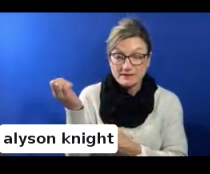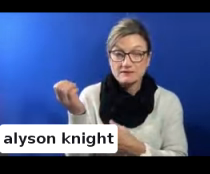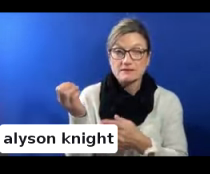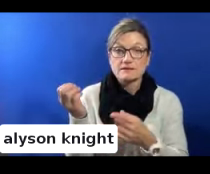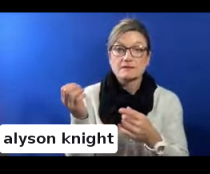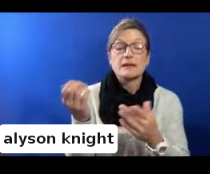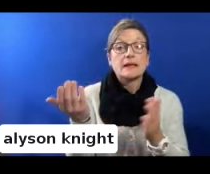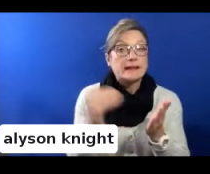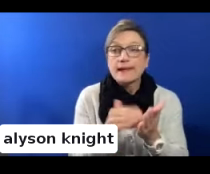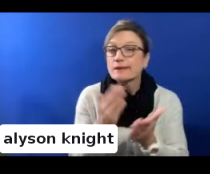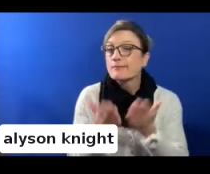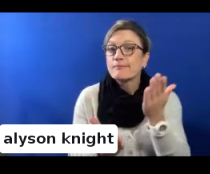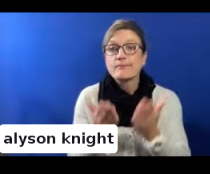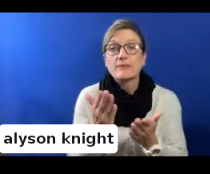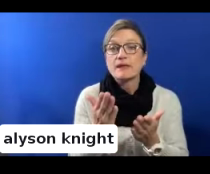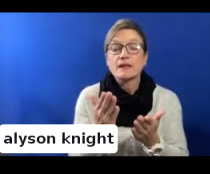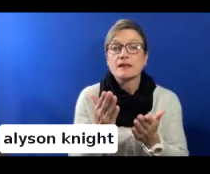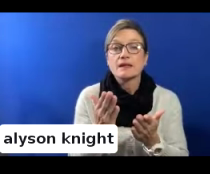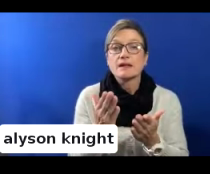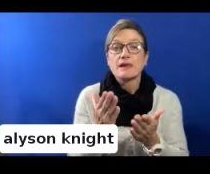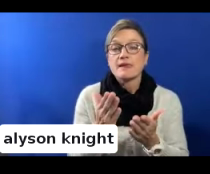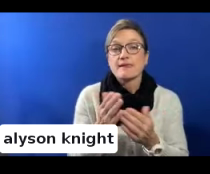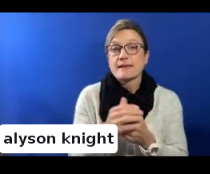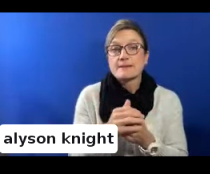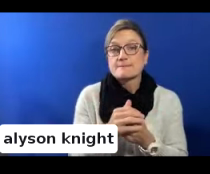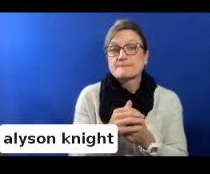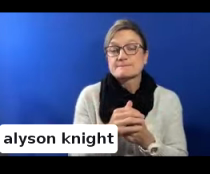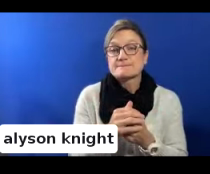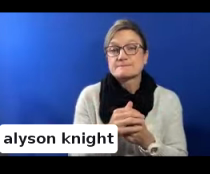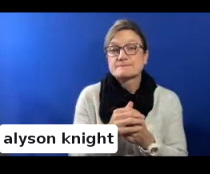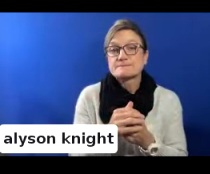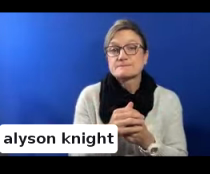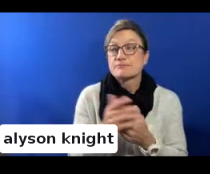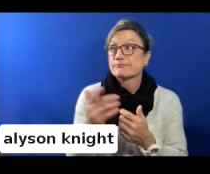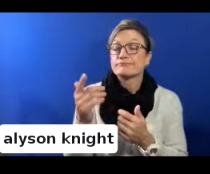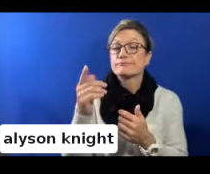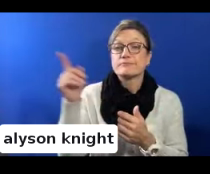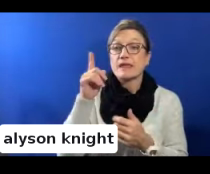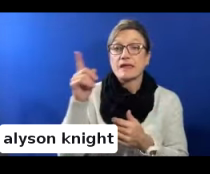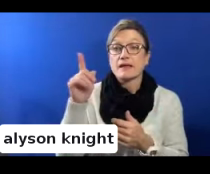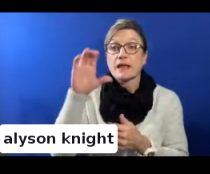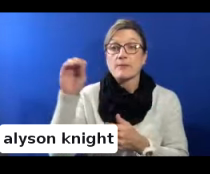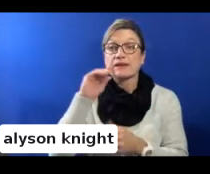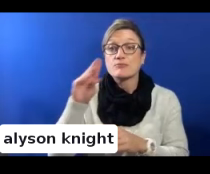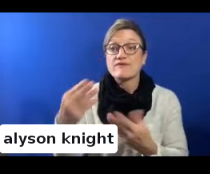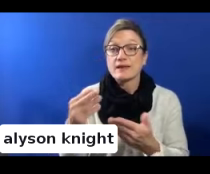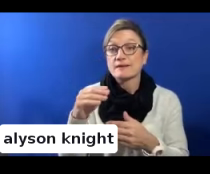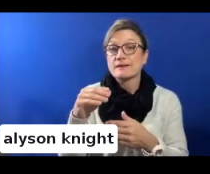again would be, let's say they received a $500 discount from the vendor, so the